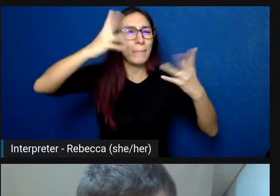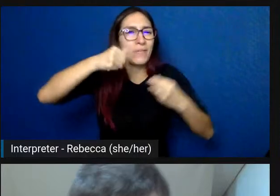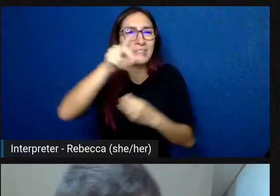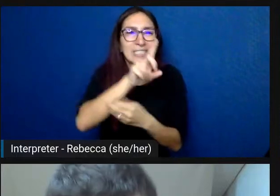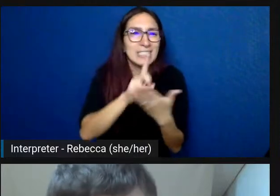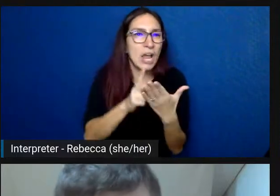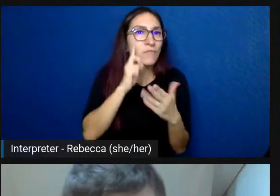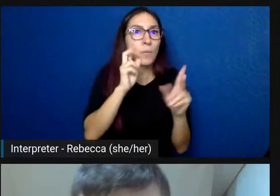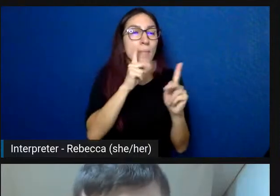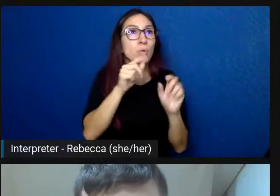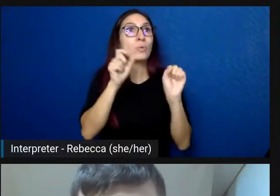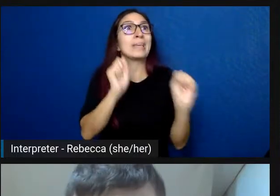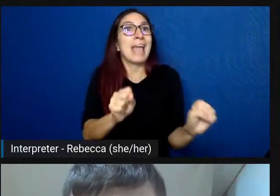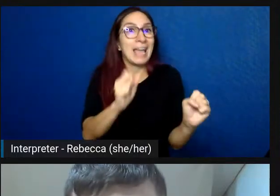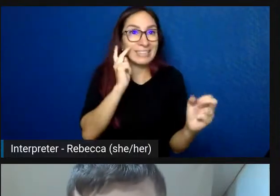one of the people who can tell you that you can create very